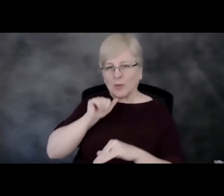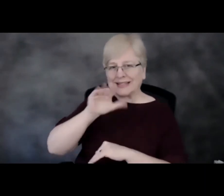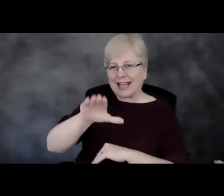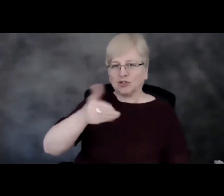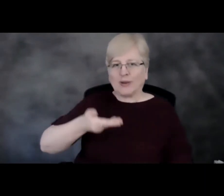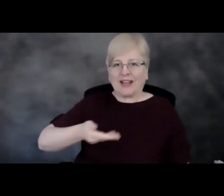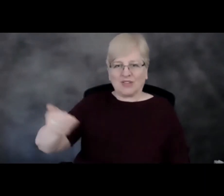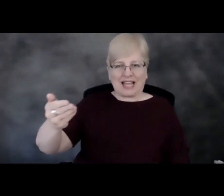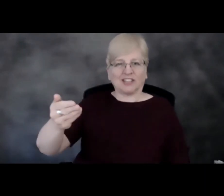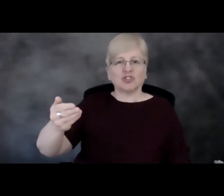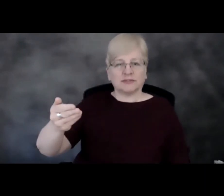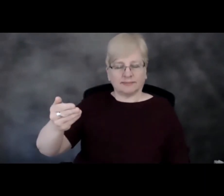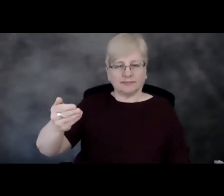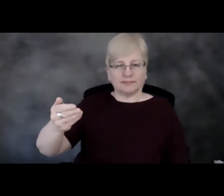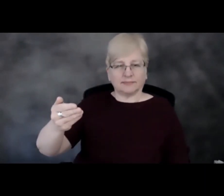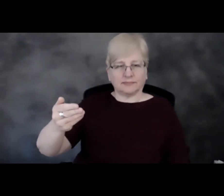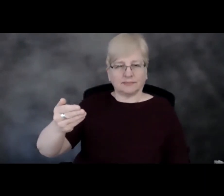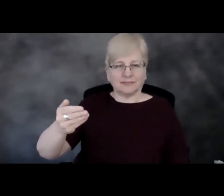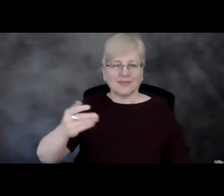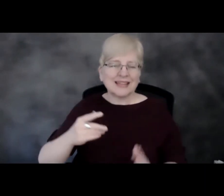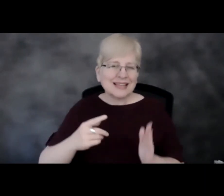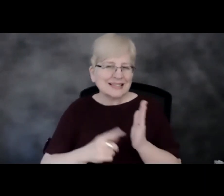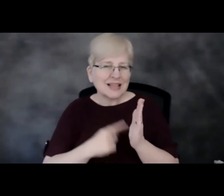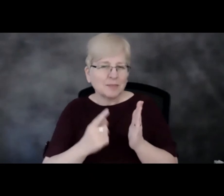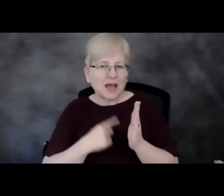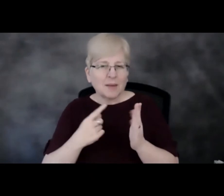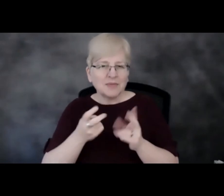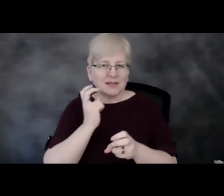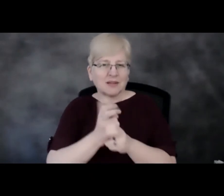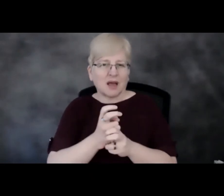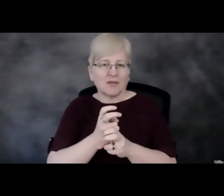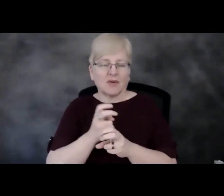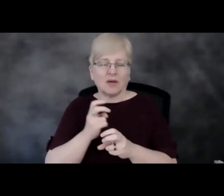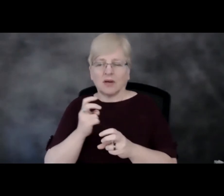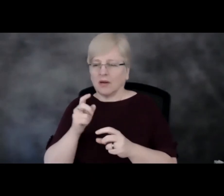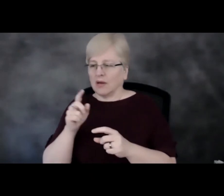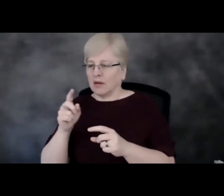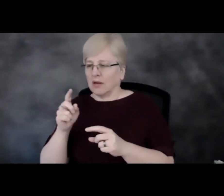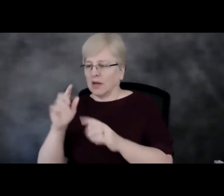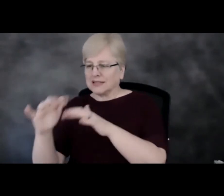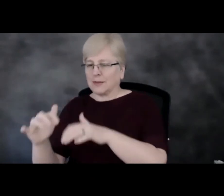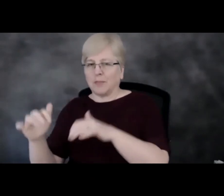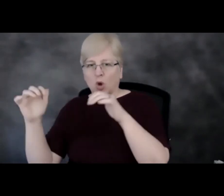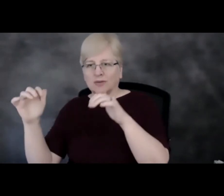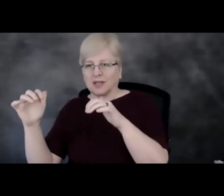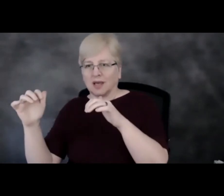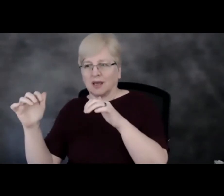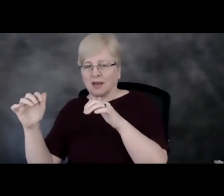difficult across symposia to know when there is a title that just may be